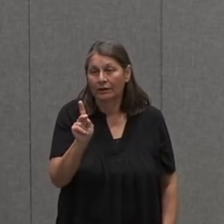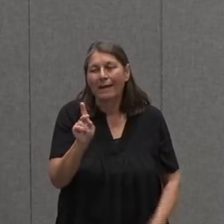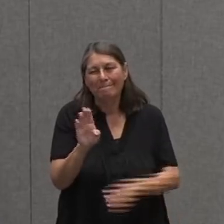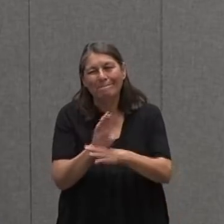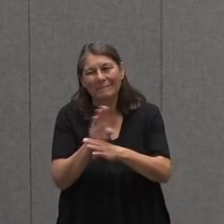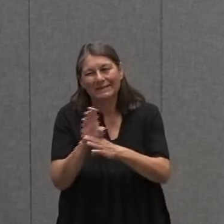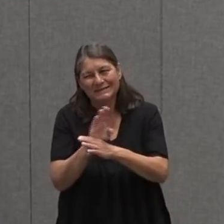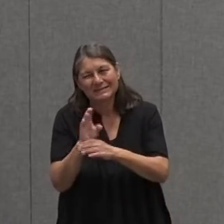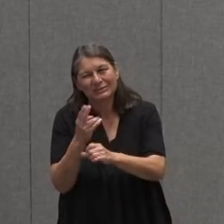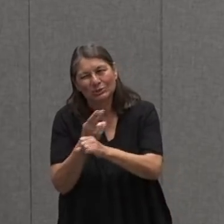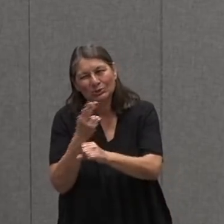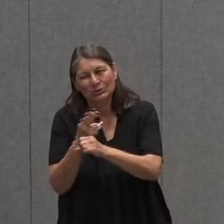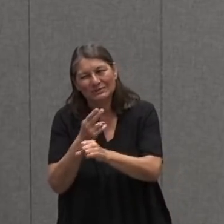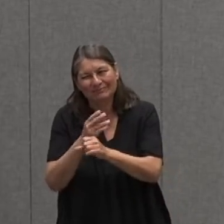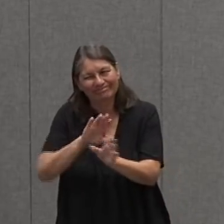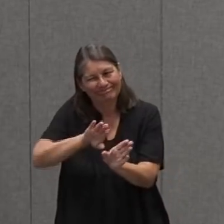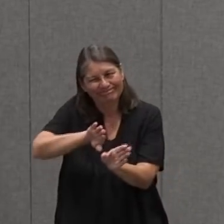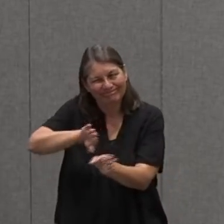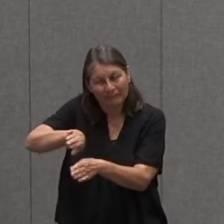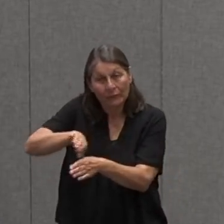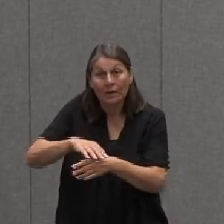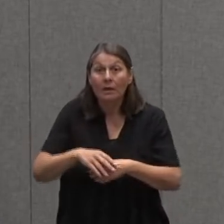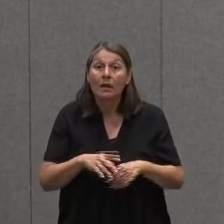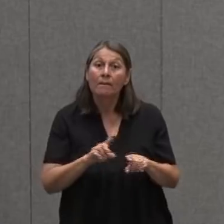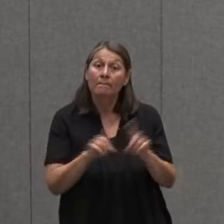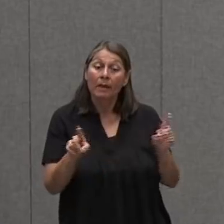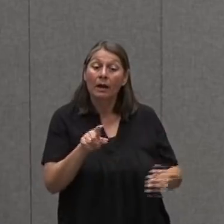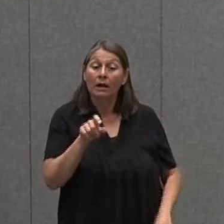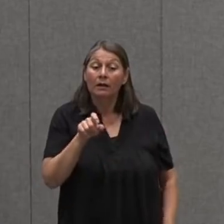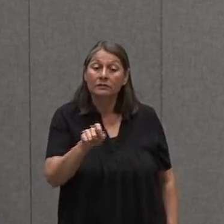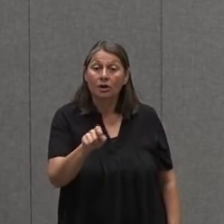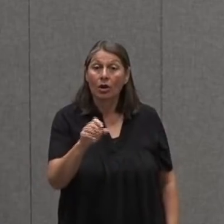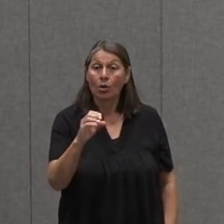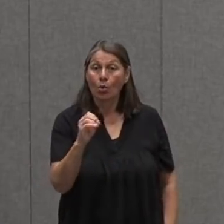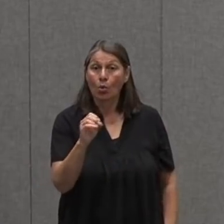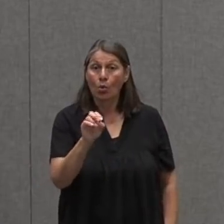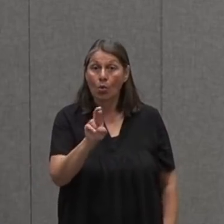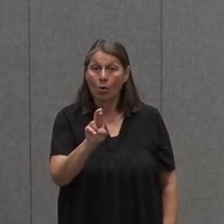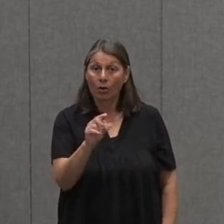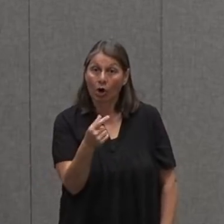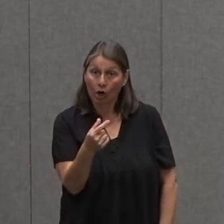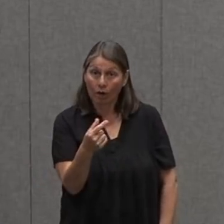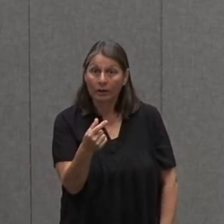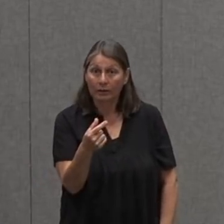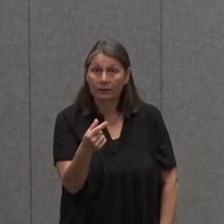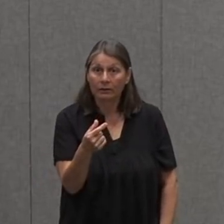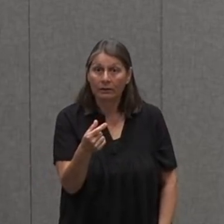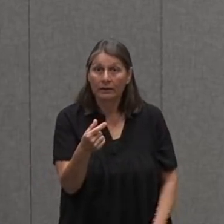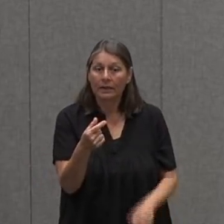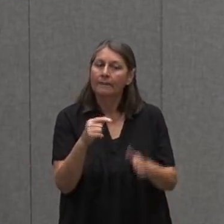Now we have other ones that are called dot-org. So those are organizations.